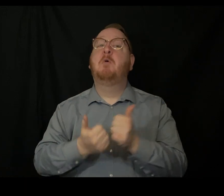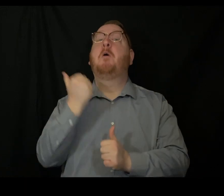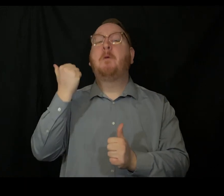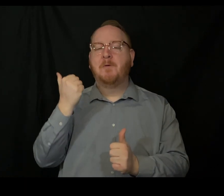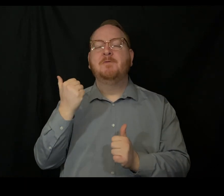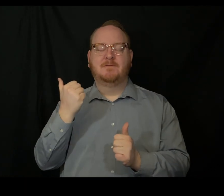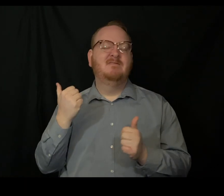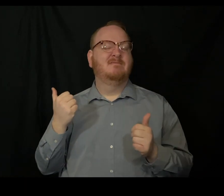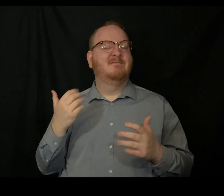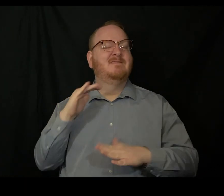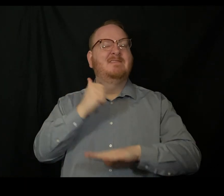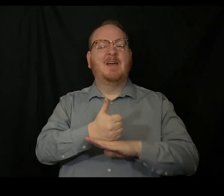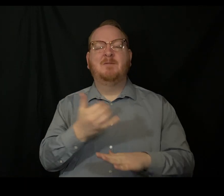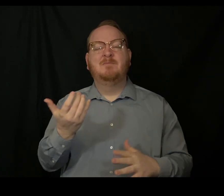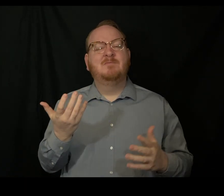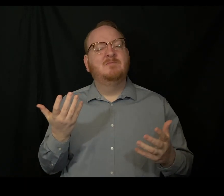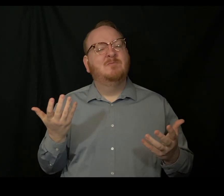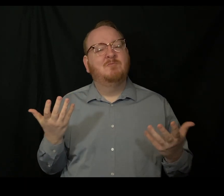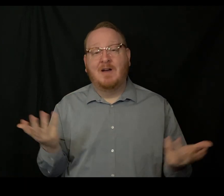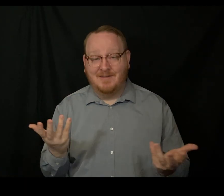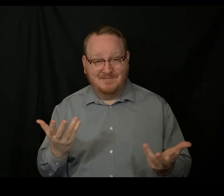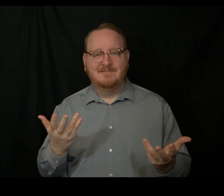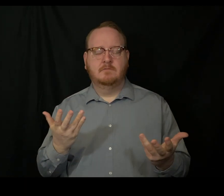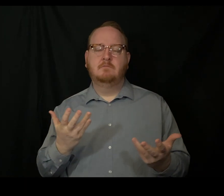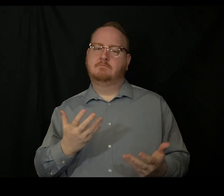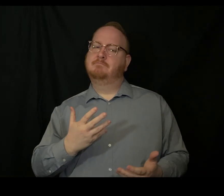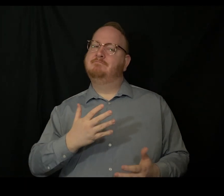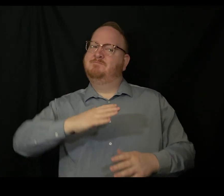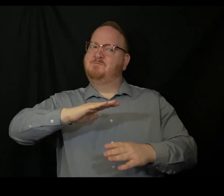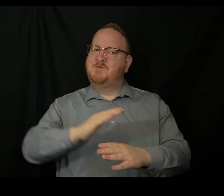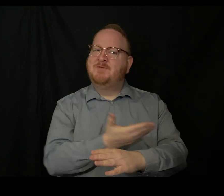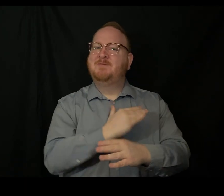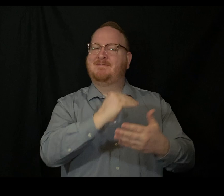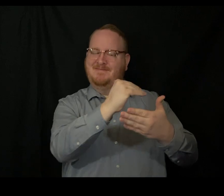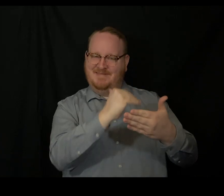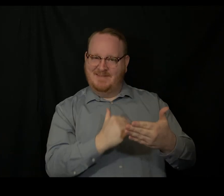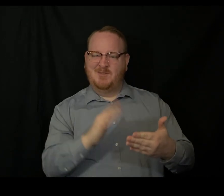have is that personal playlist that you pull up on your phone